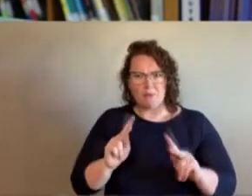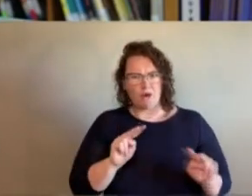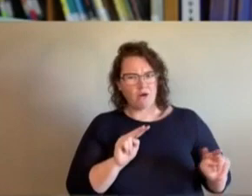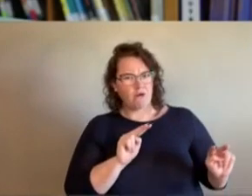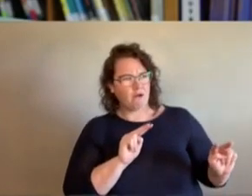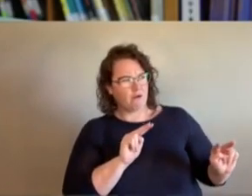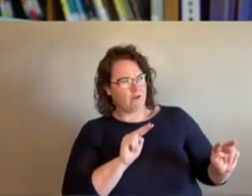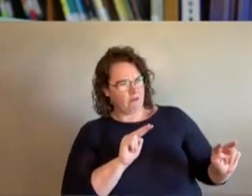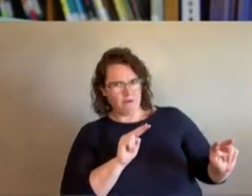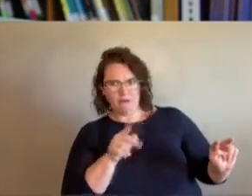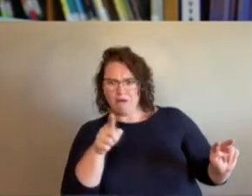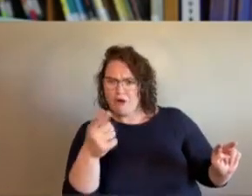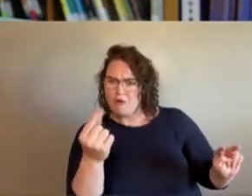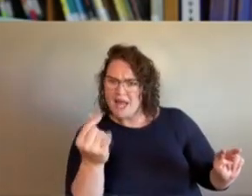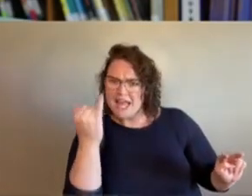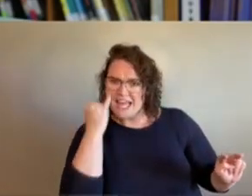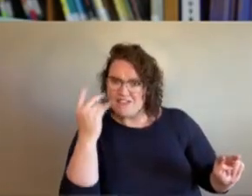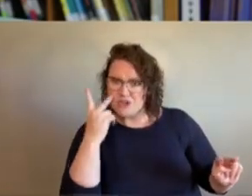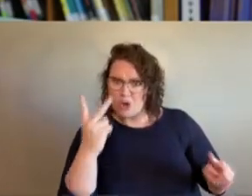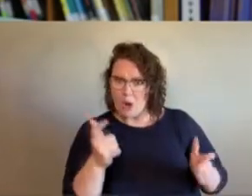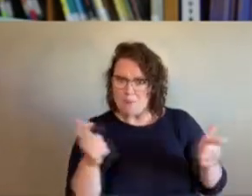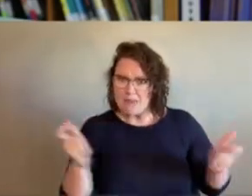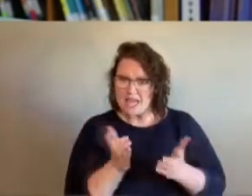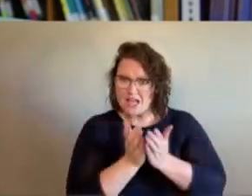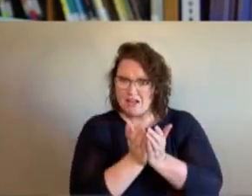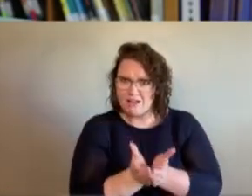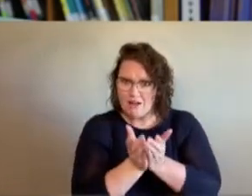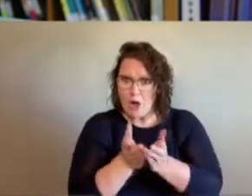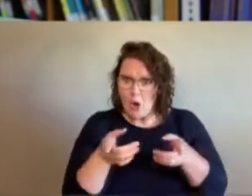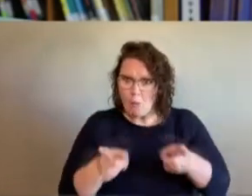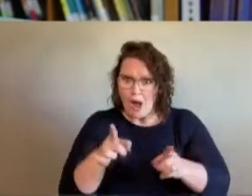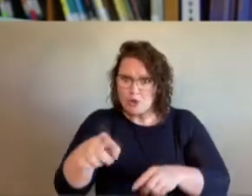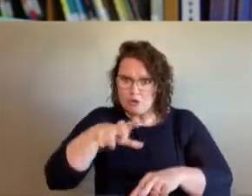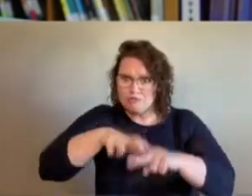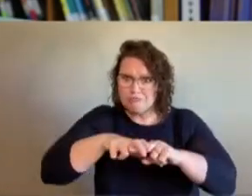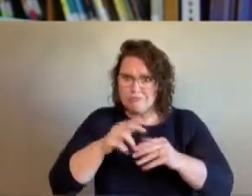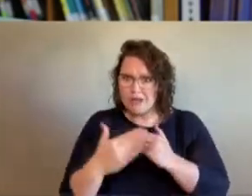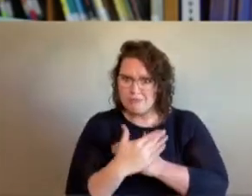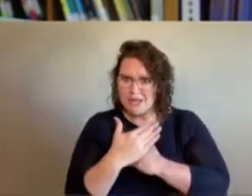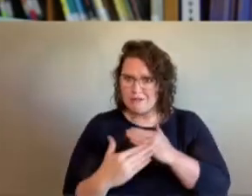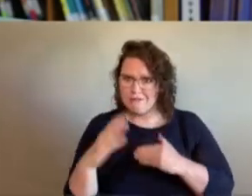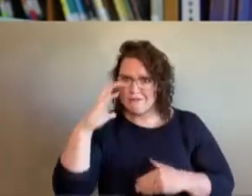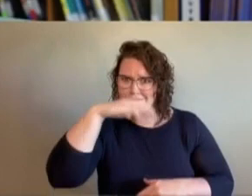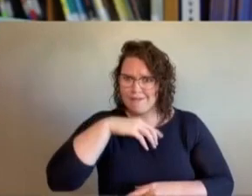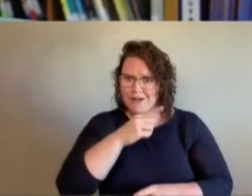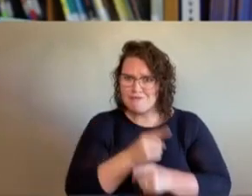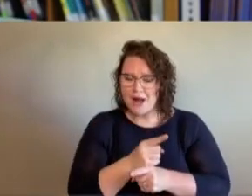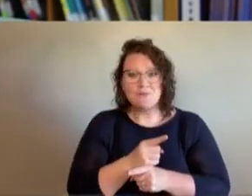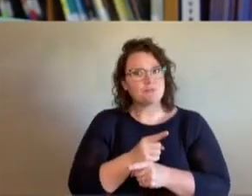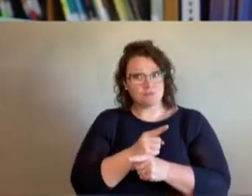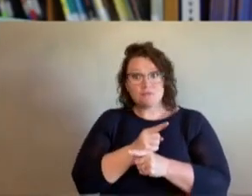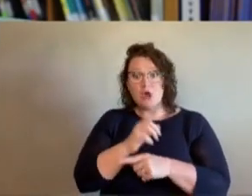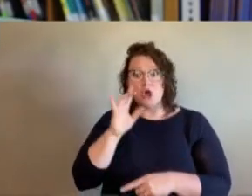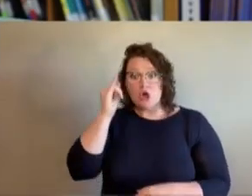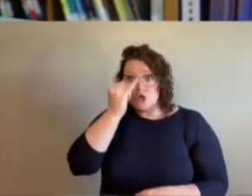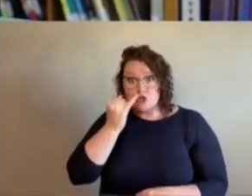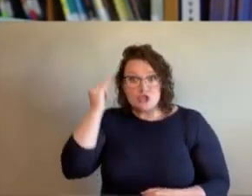They pulled up the anchor and fastened the mast, the folks on shore just stared as they passed.